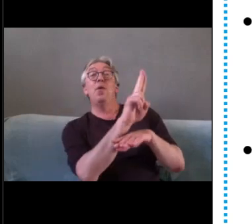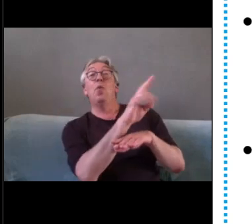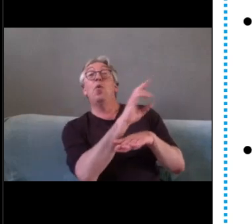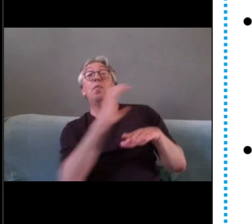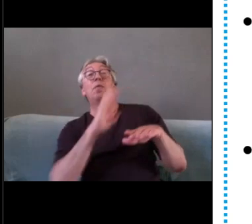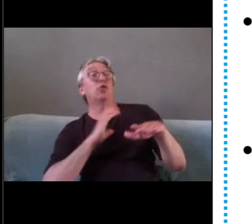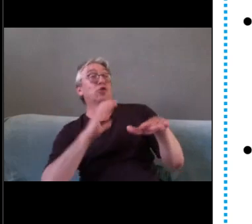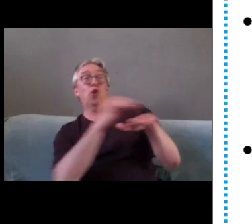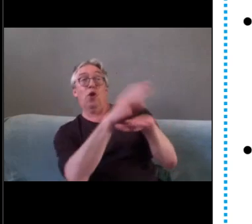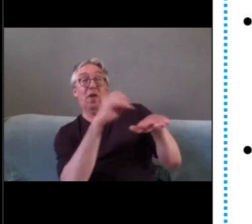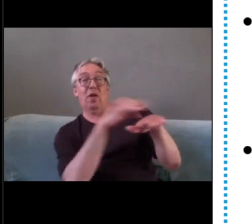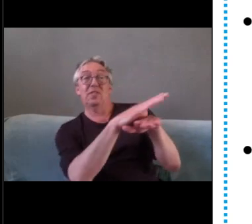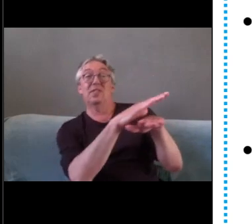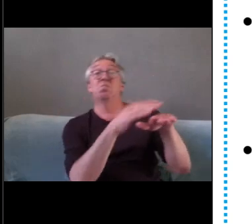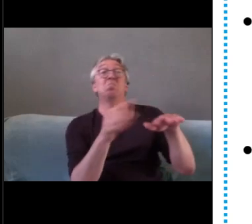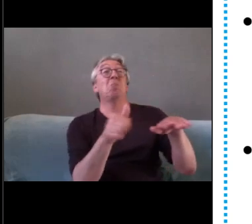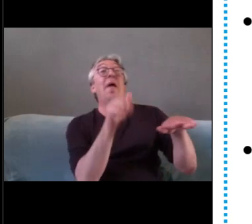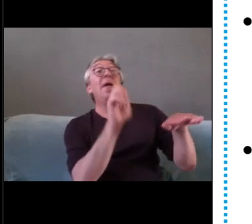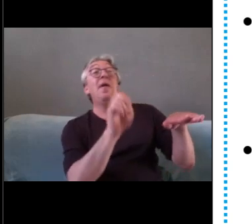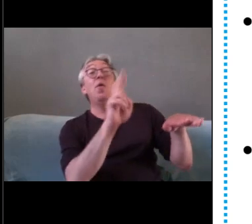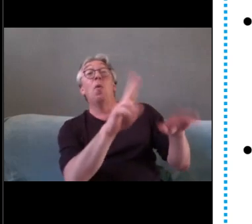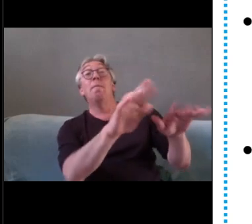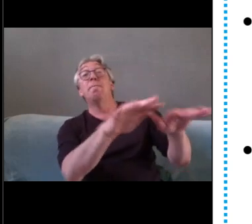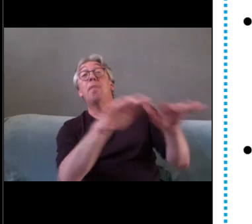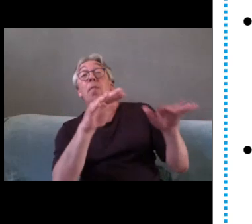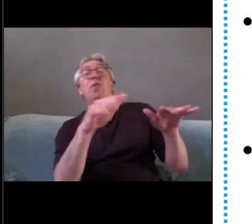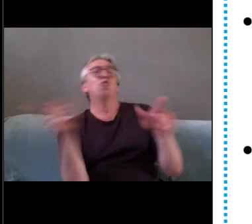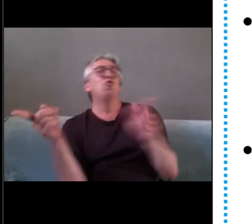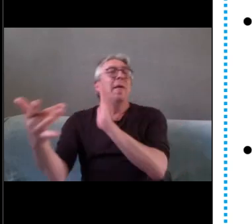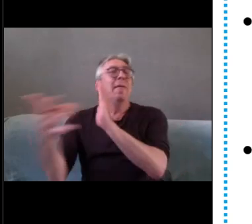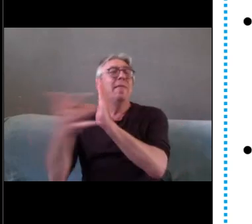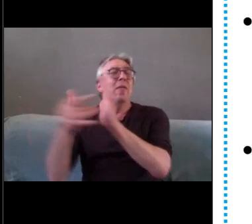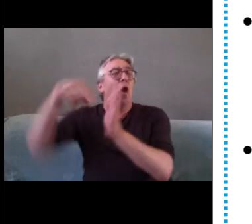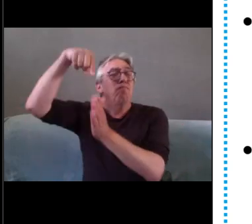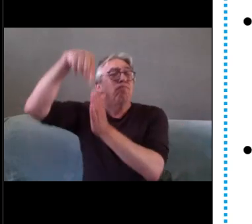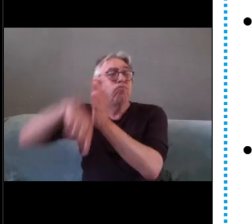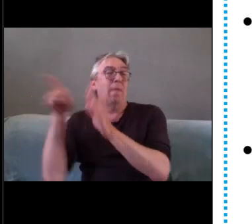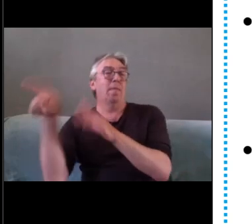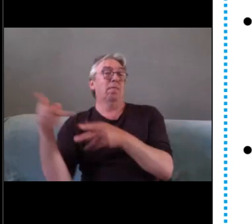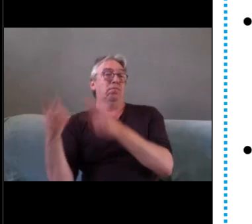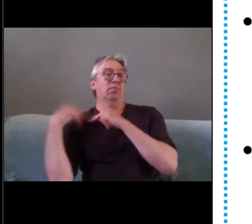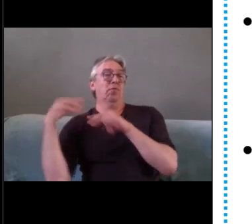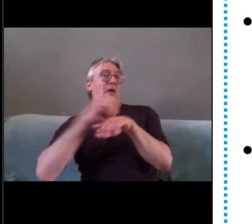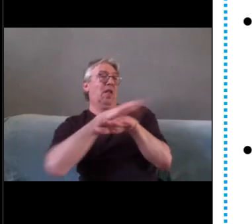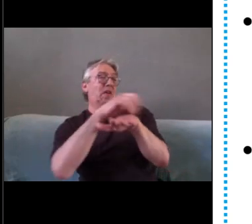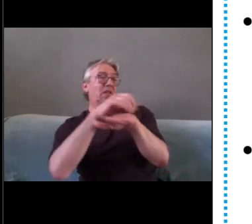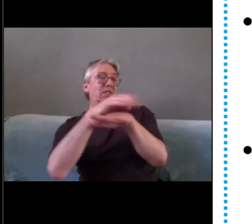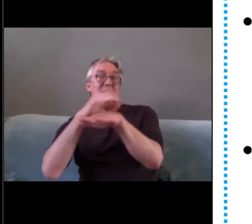and to other EU bodies on technical aspects And its role will be very important when, for example,